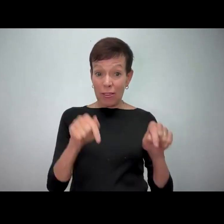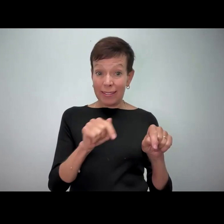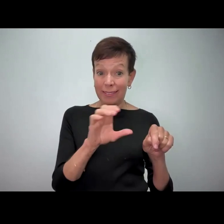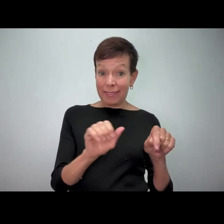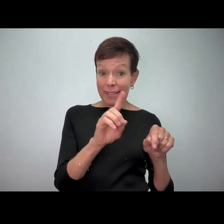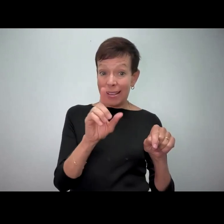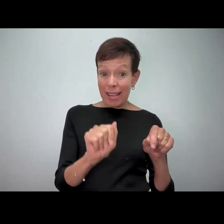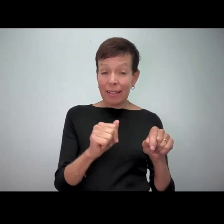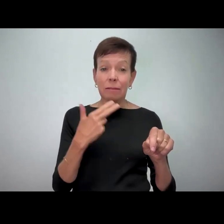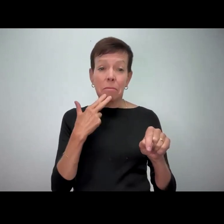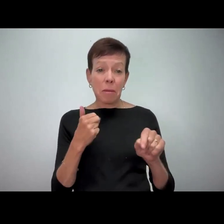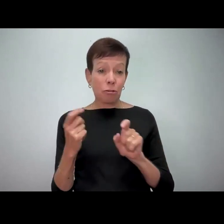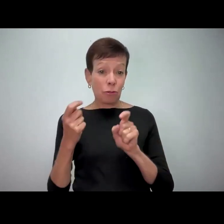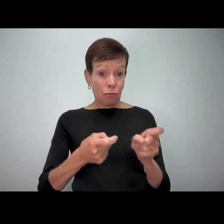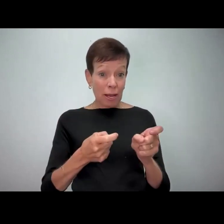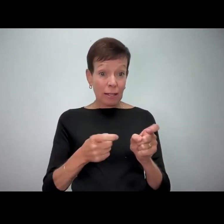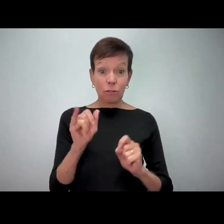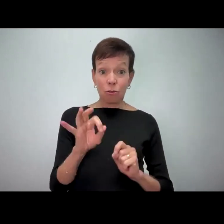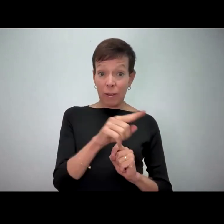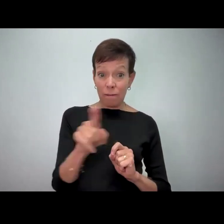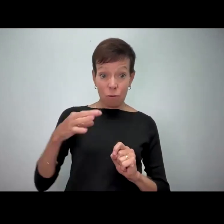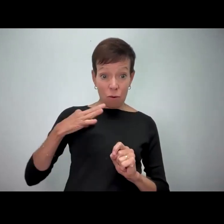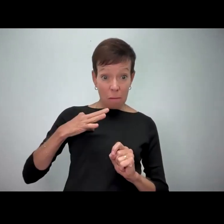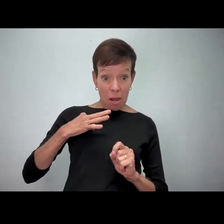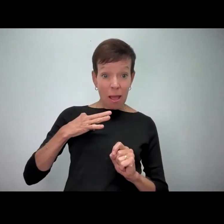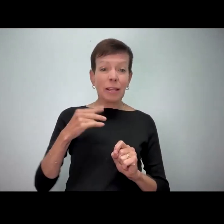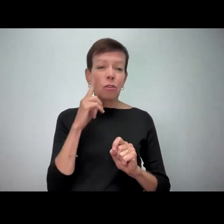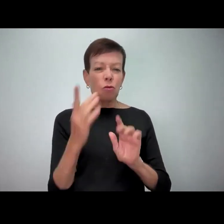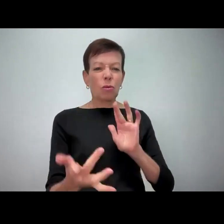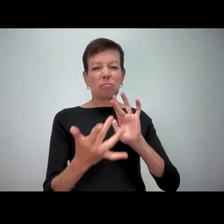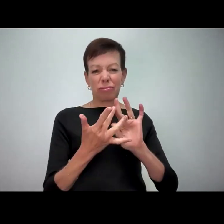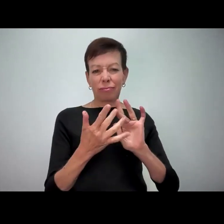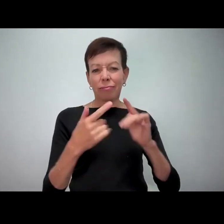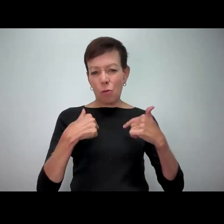if you are applying who you'll be communicating with about, any questions you have. If there's